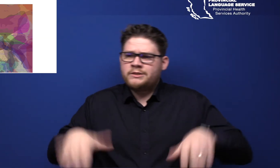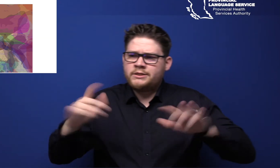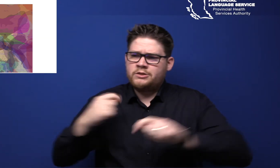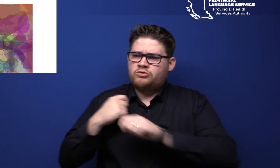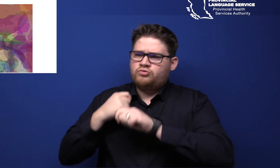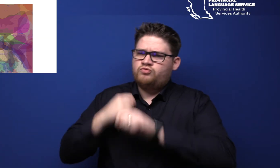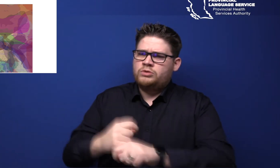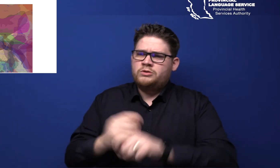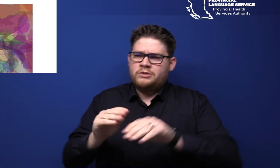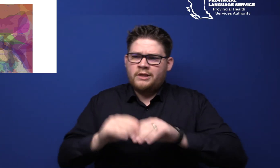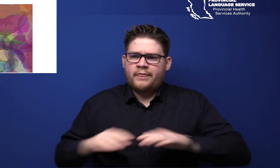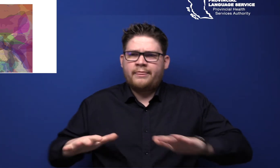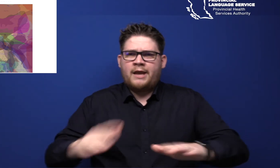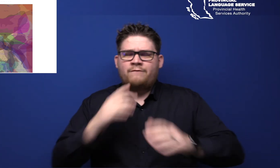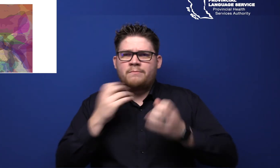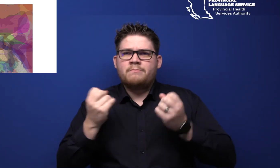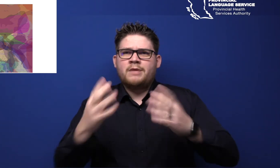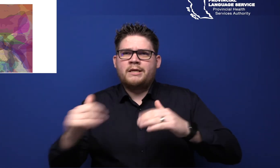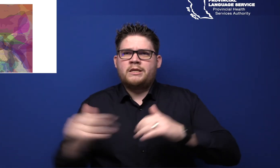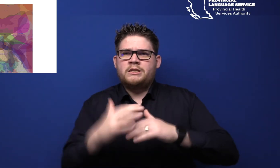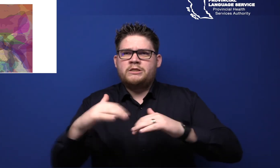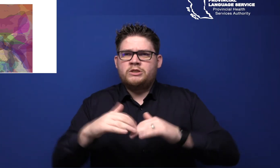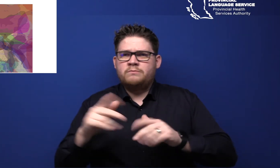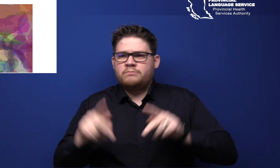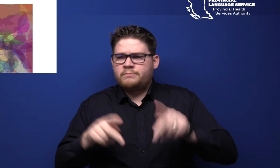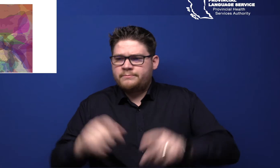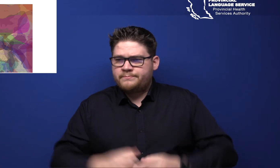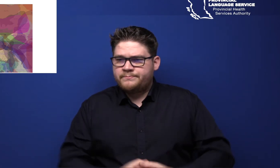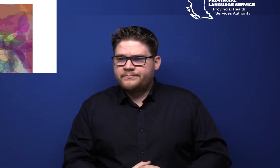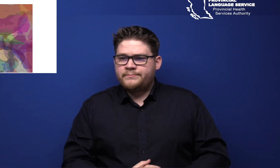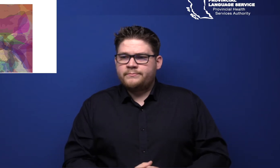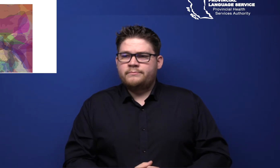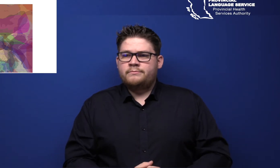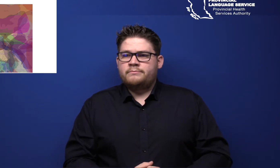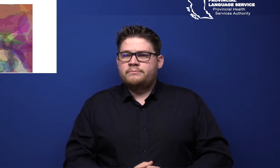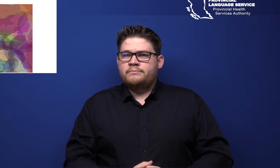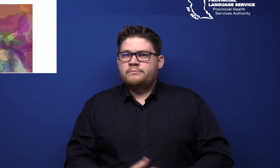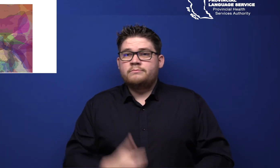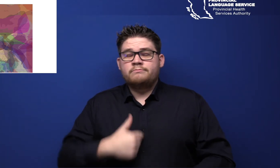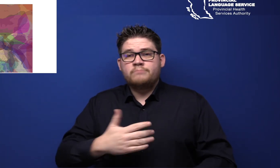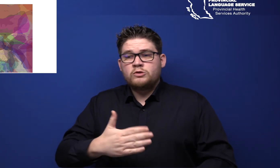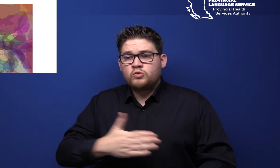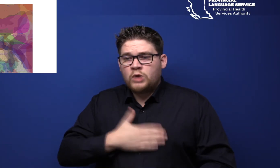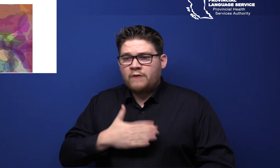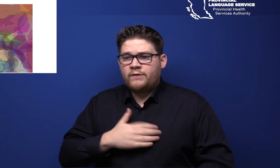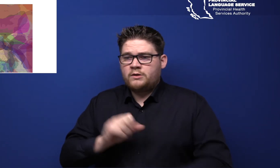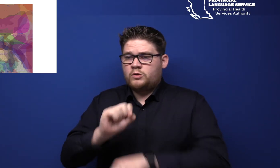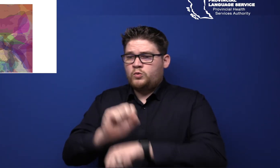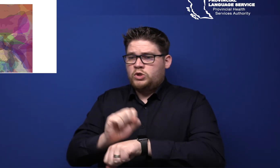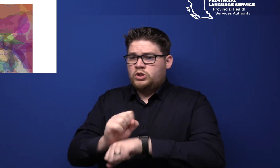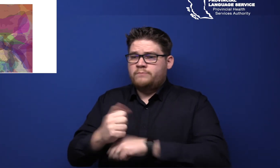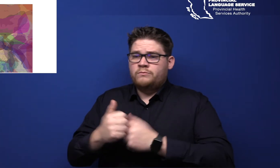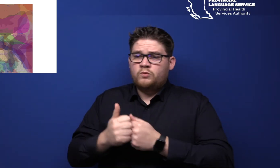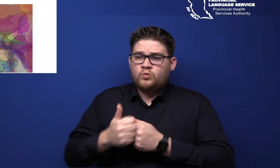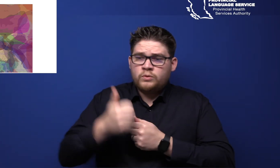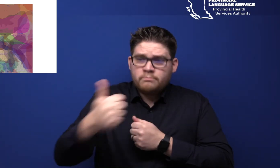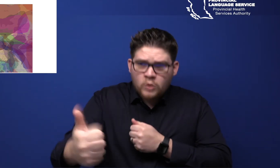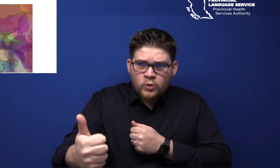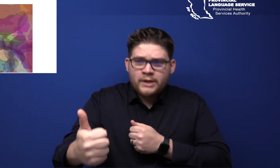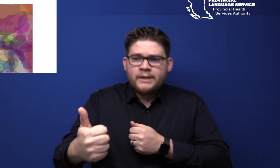INDIGENOUS PEOPLE. AS A PROVINCIAL NETWORK, WE OPERATE ON THE UNCEDED, TRADITIONAL AND ANCESTRAL LANDS OF MANY INDIGENOUS